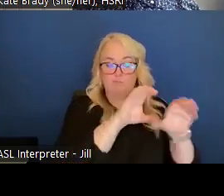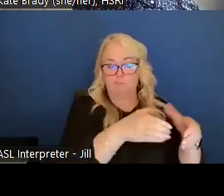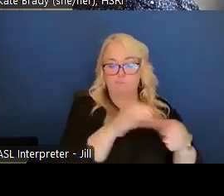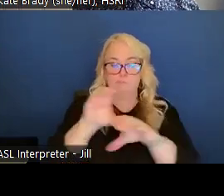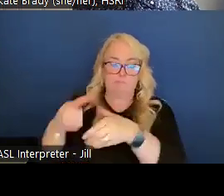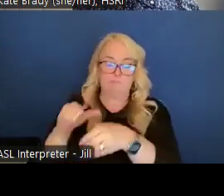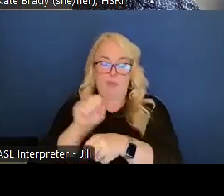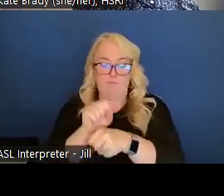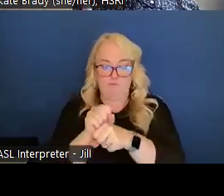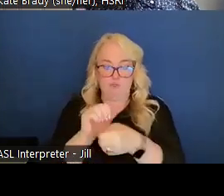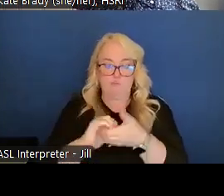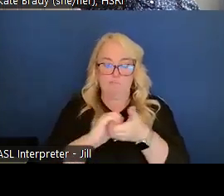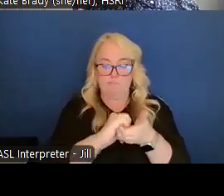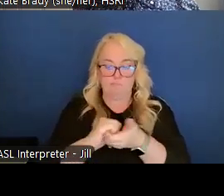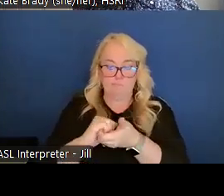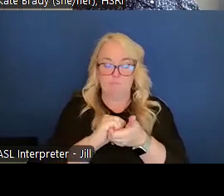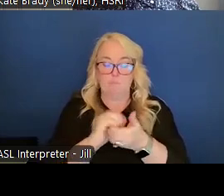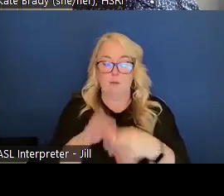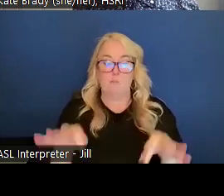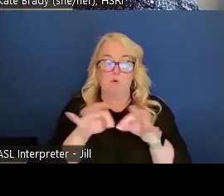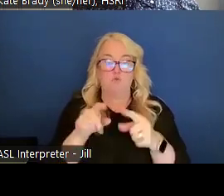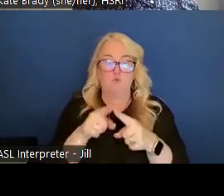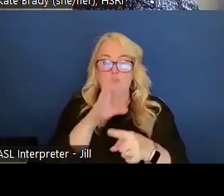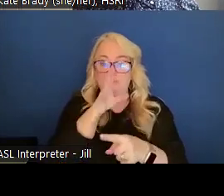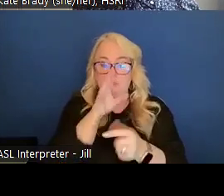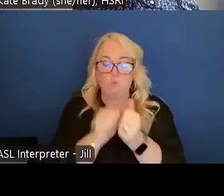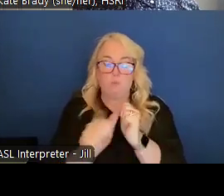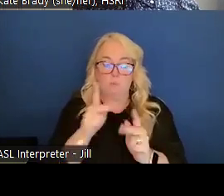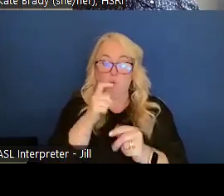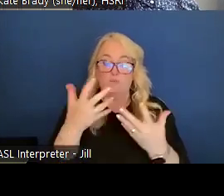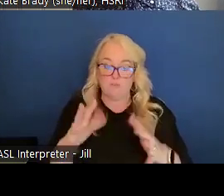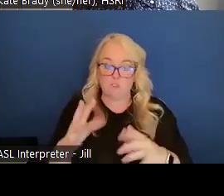be speaking with people who experience the service systems